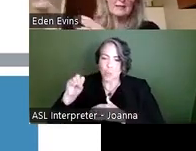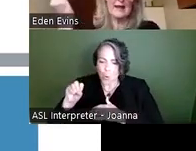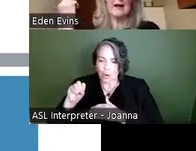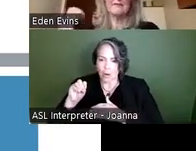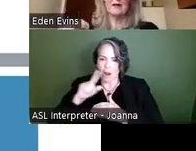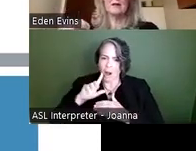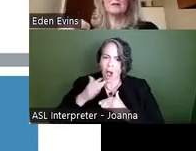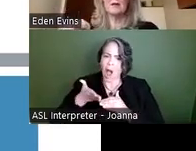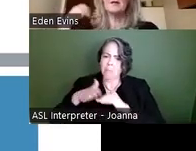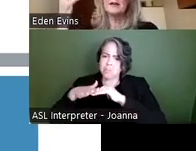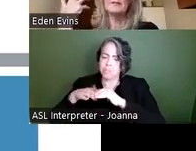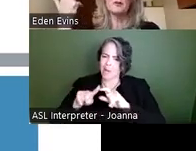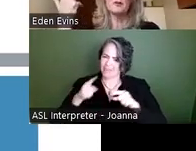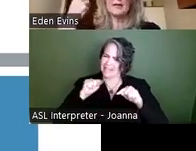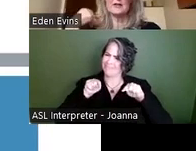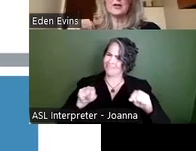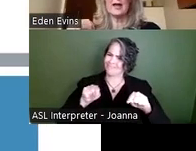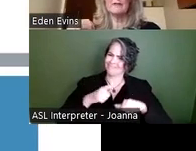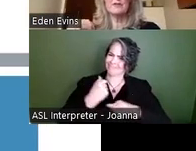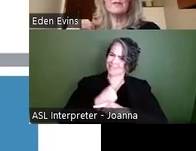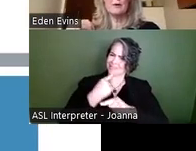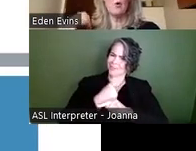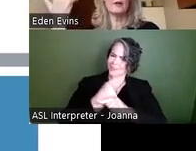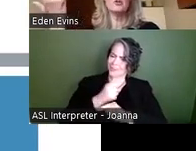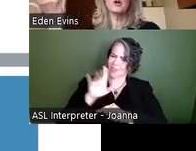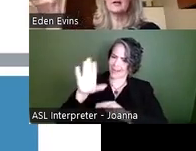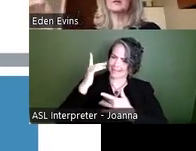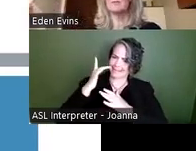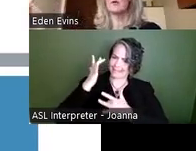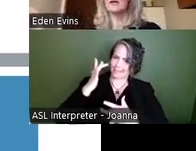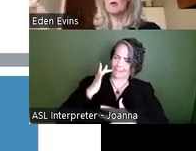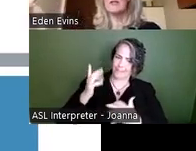to have some kind of neuro-psychiatric adverse event while you're trying to quit smoking, or in